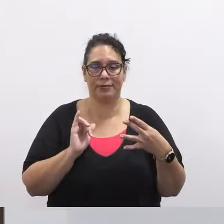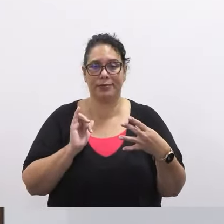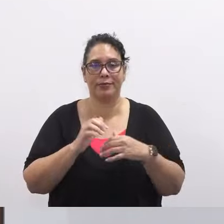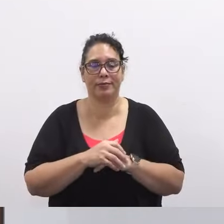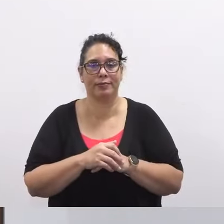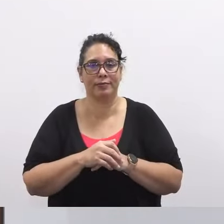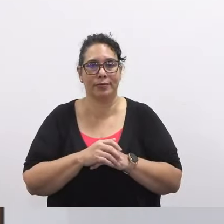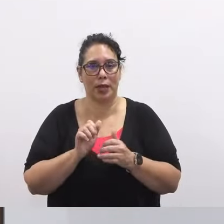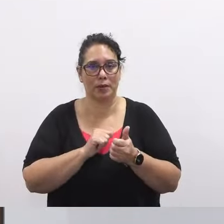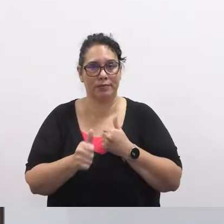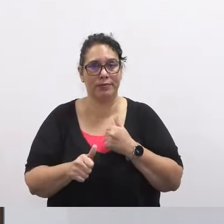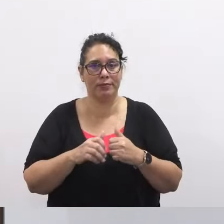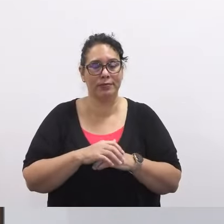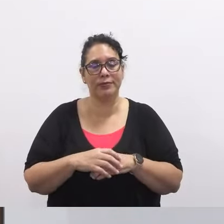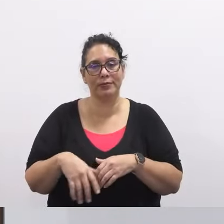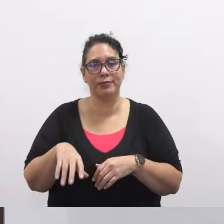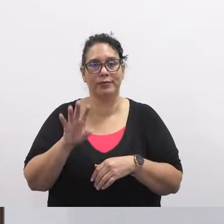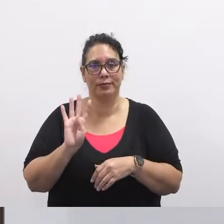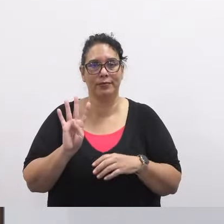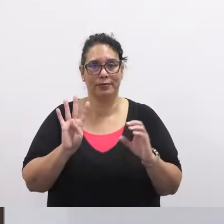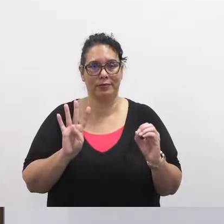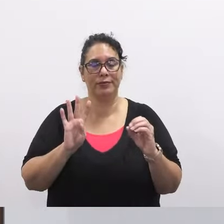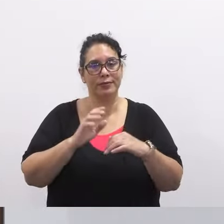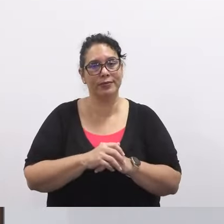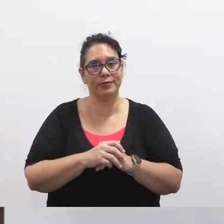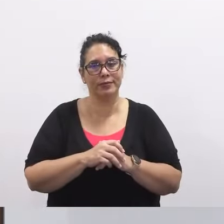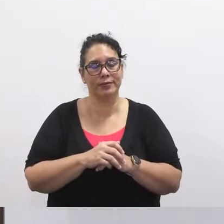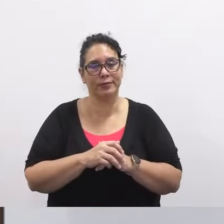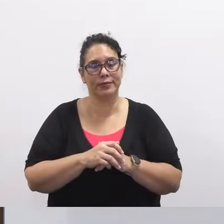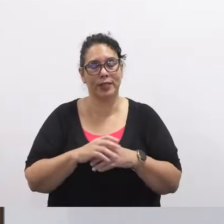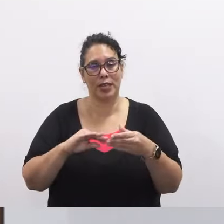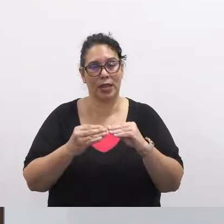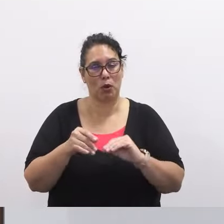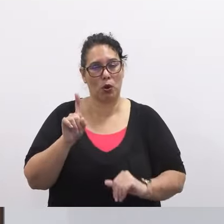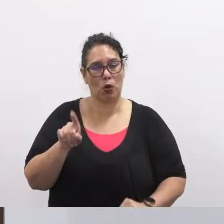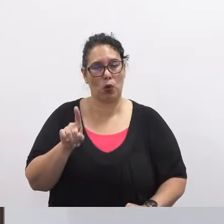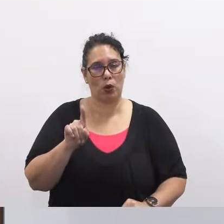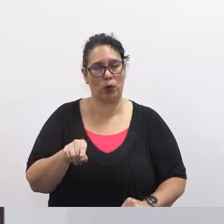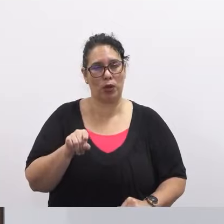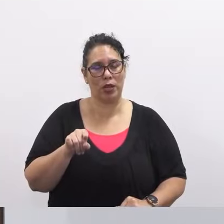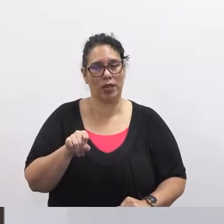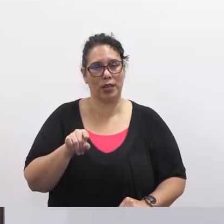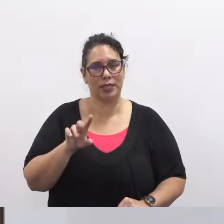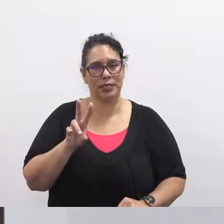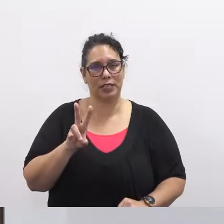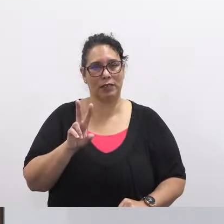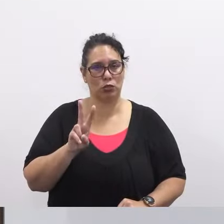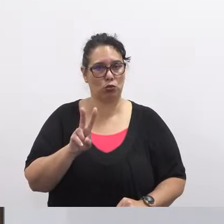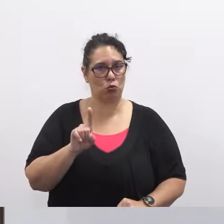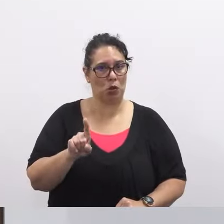That passes four, zero. Resolution number 111721-A